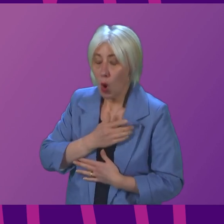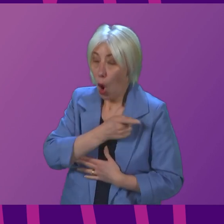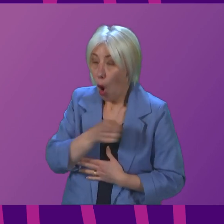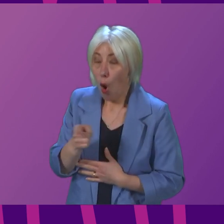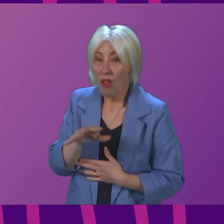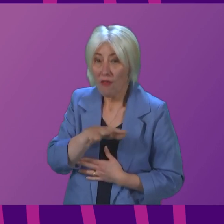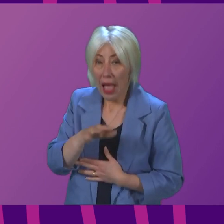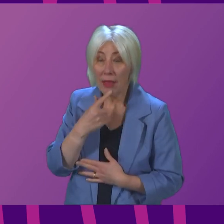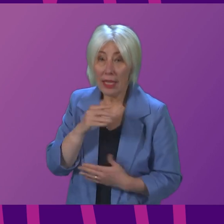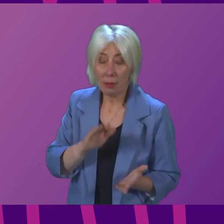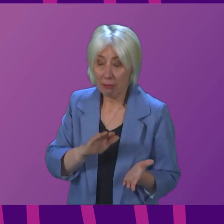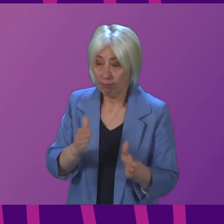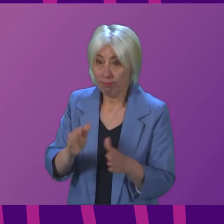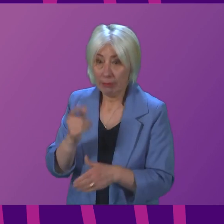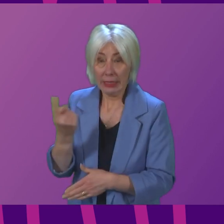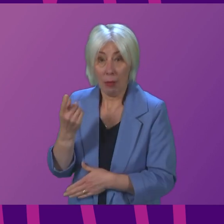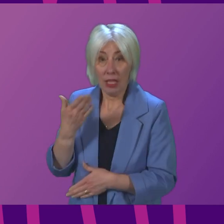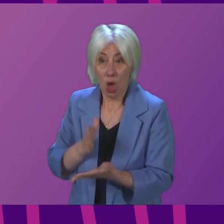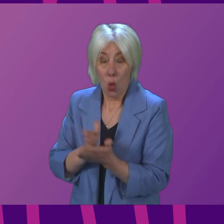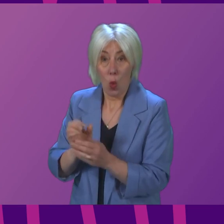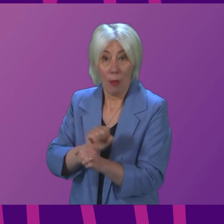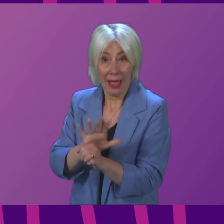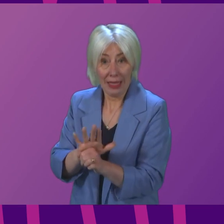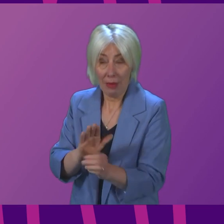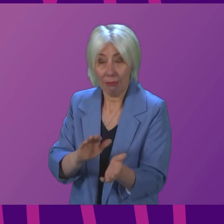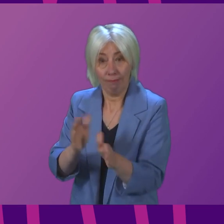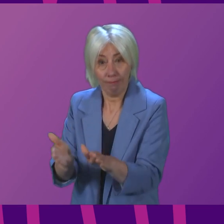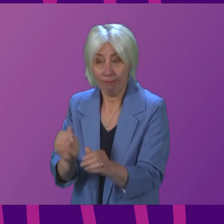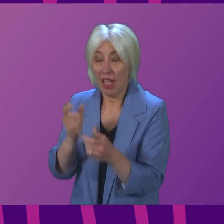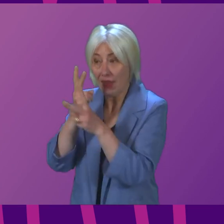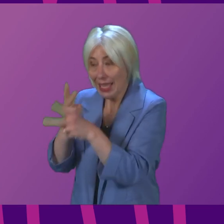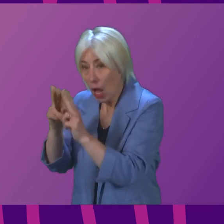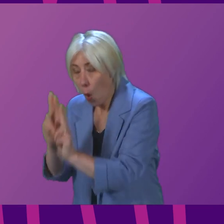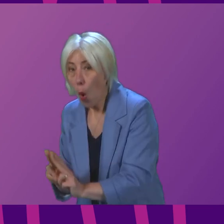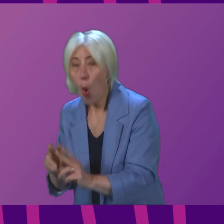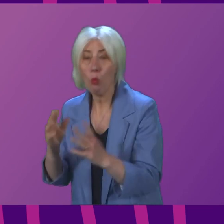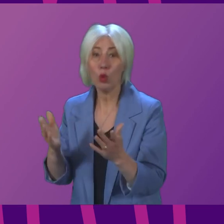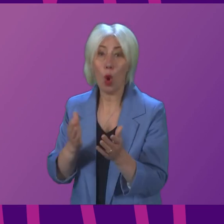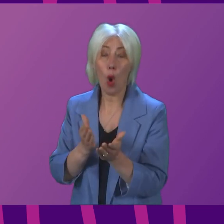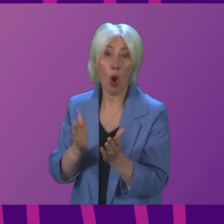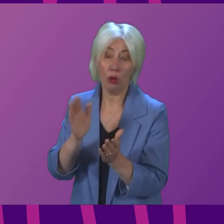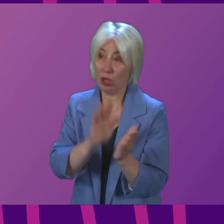who has lost a loved one during the pandemic, either in a care home or, indeed, across wider society.